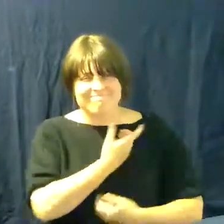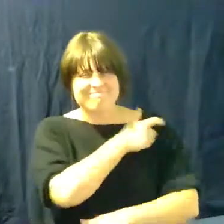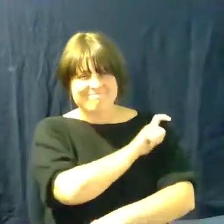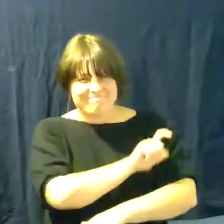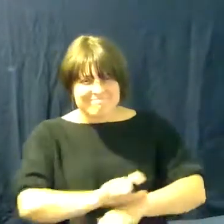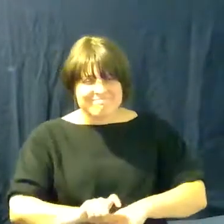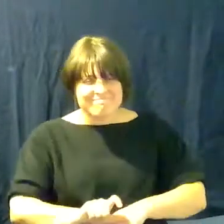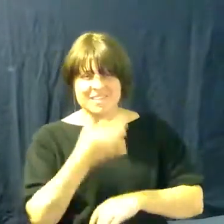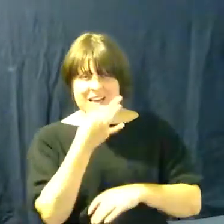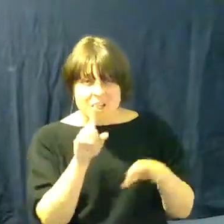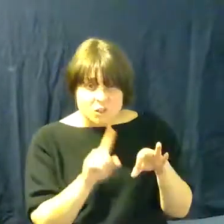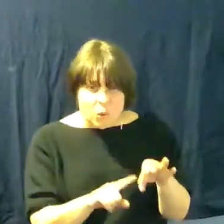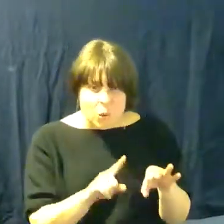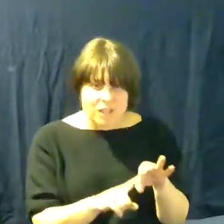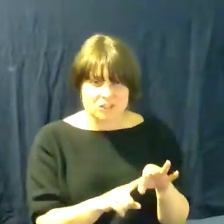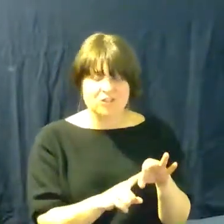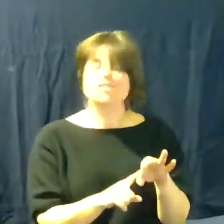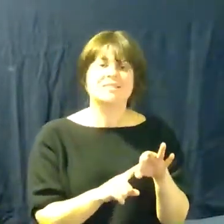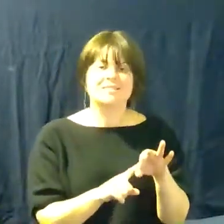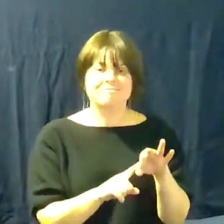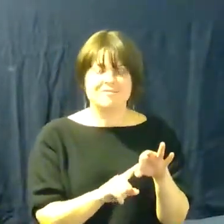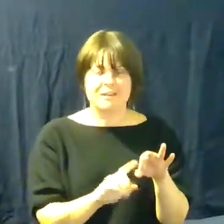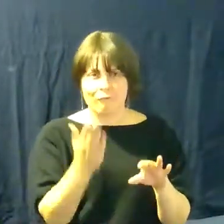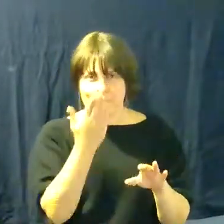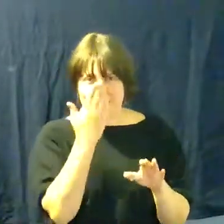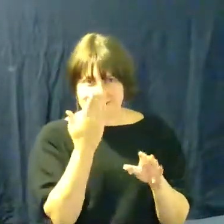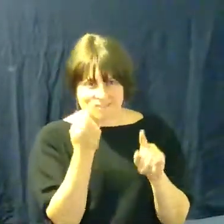So David just said I know sometimes people don't feel comfort